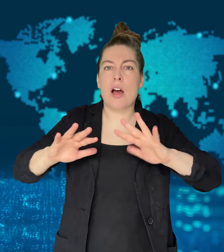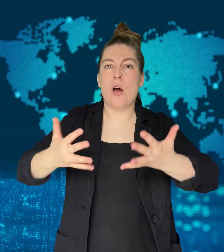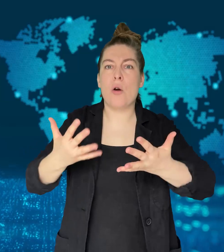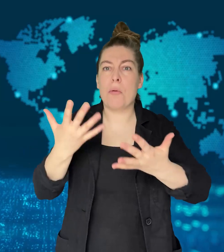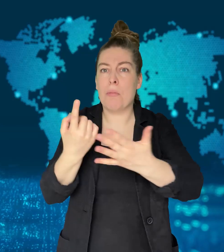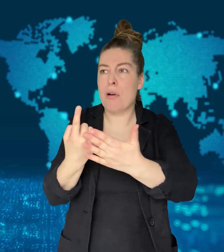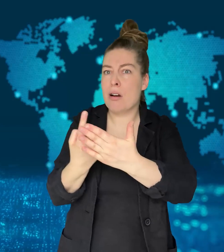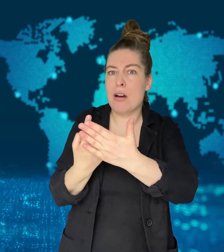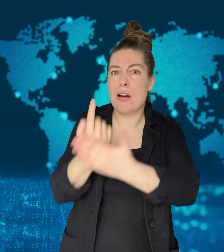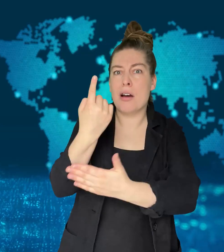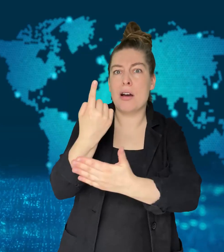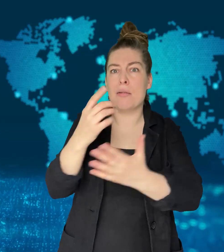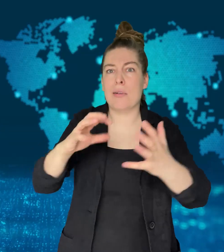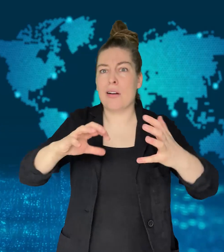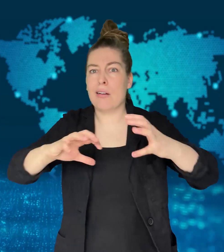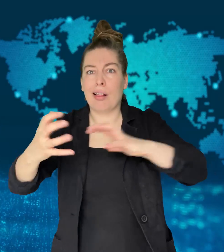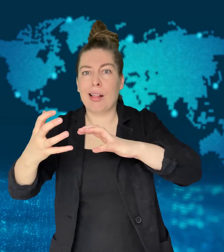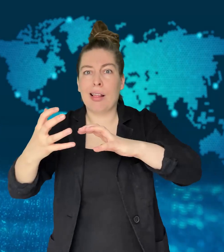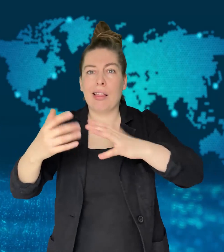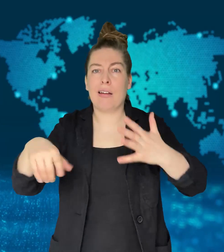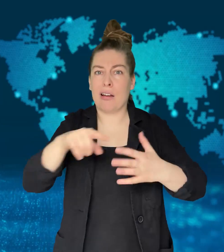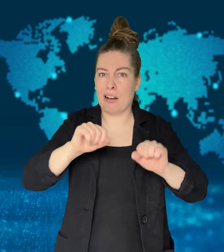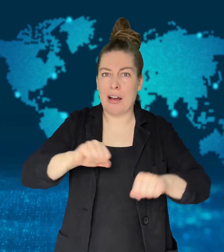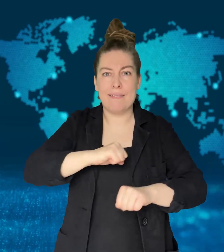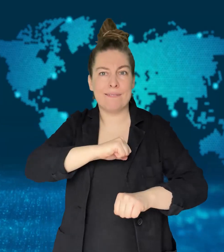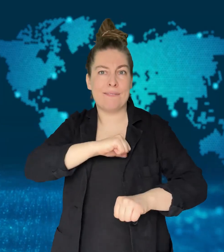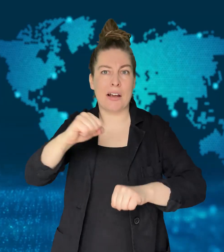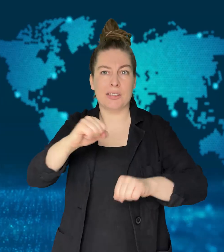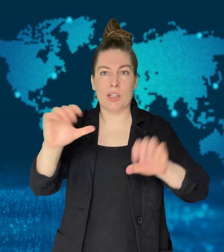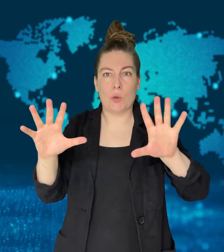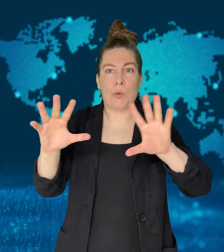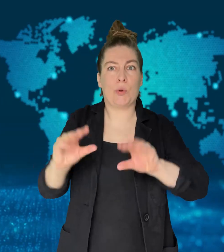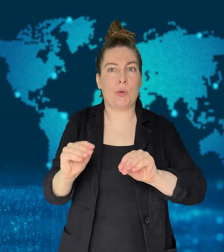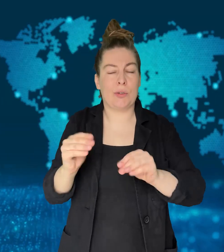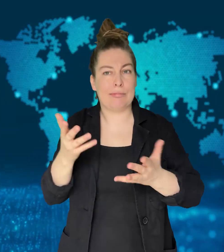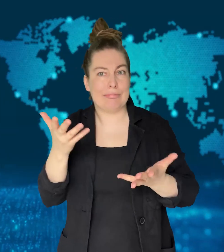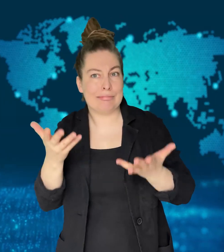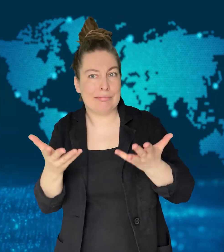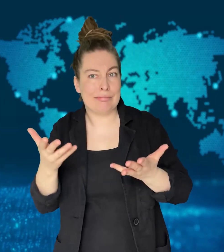The probe is looking into the country's "energy resilience"